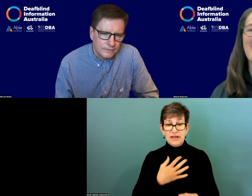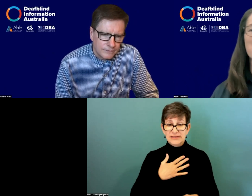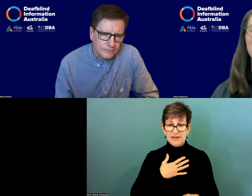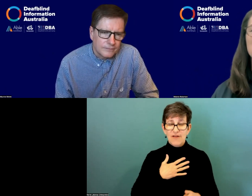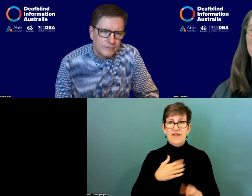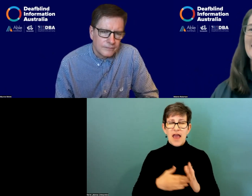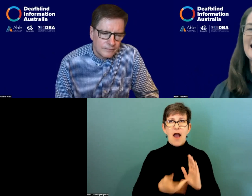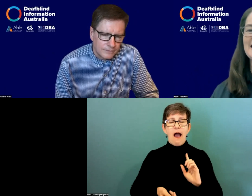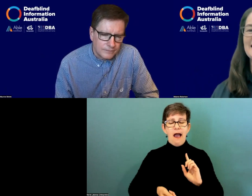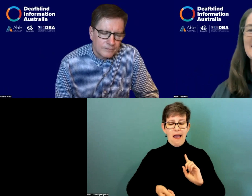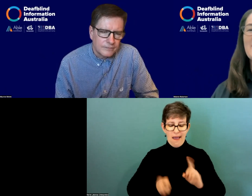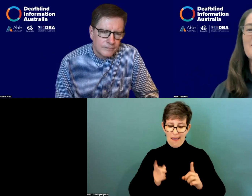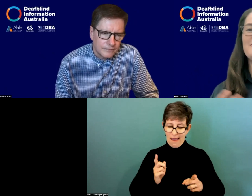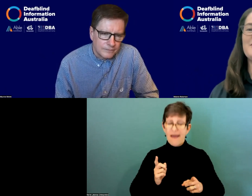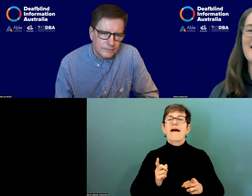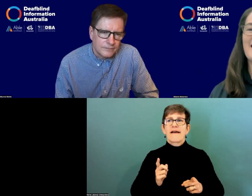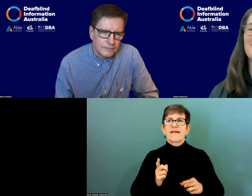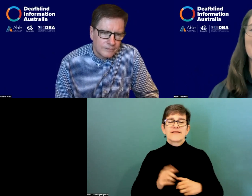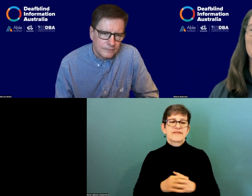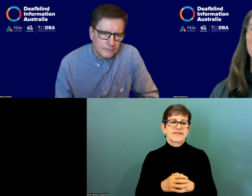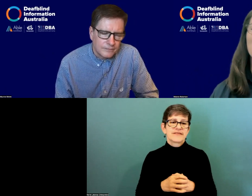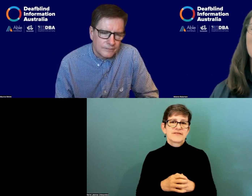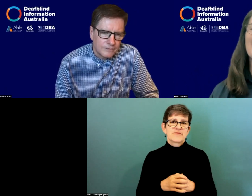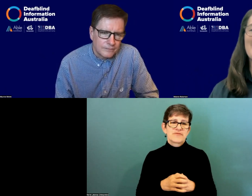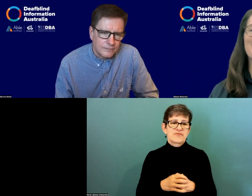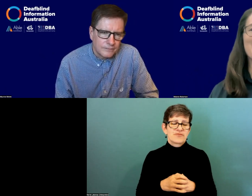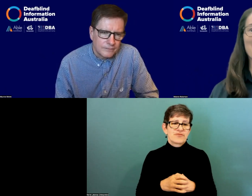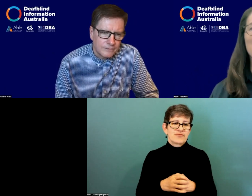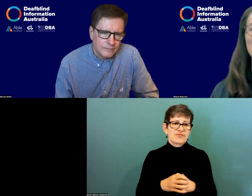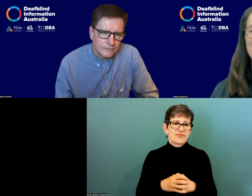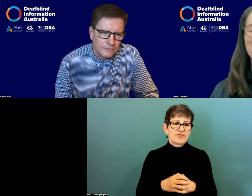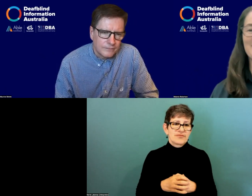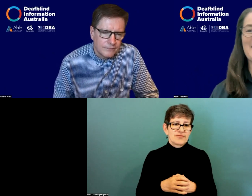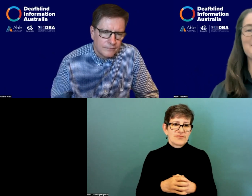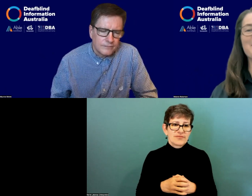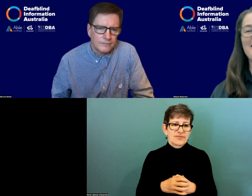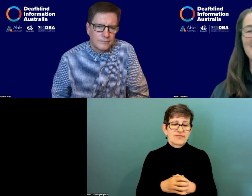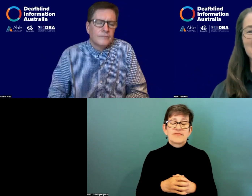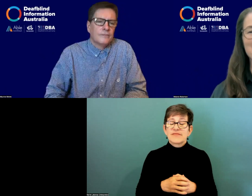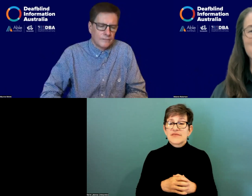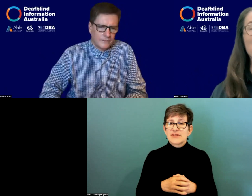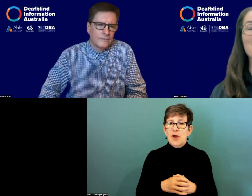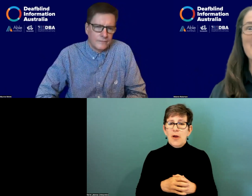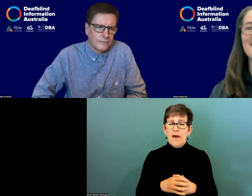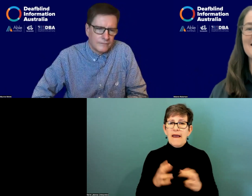Relating that back to, okay, let's view that through a lens of lack of closure, for example and then some answers start